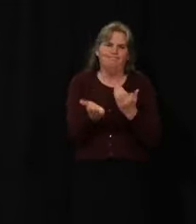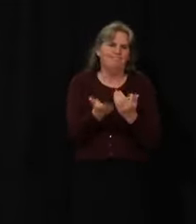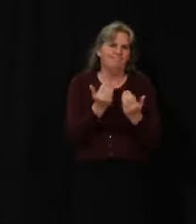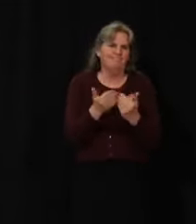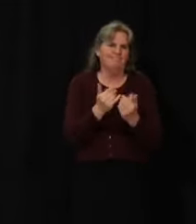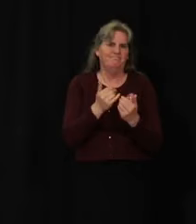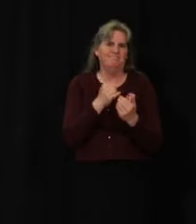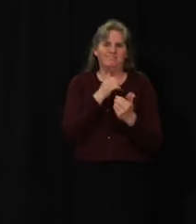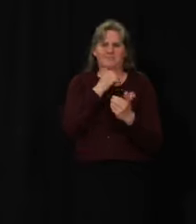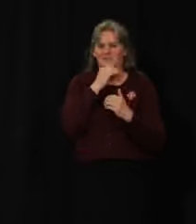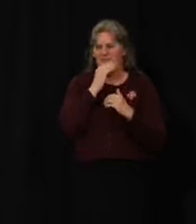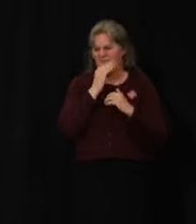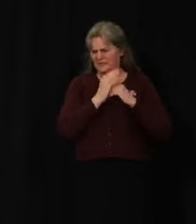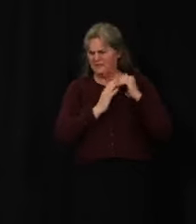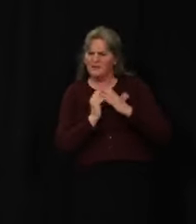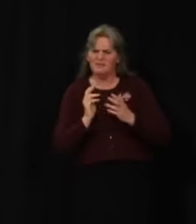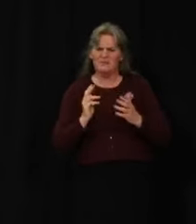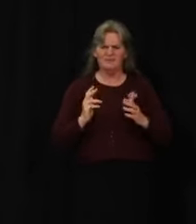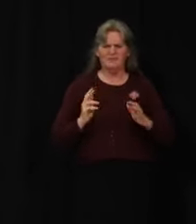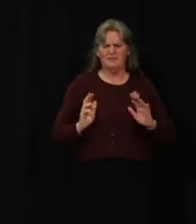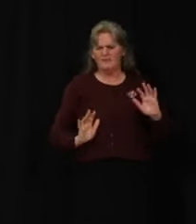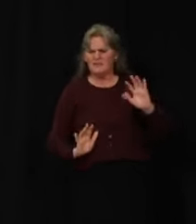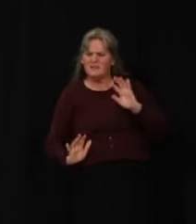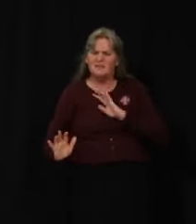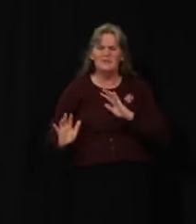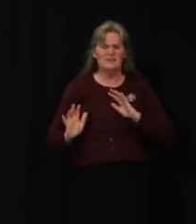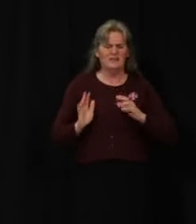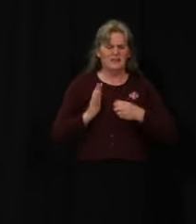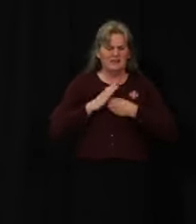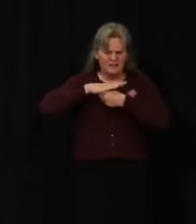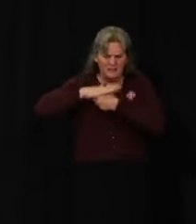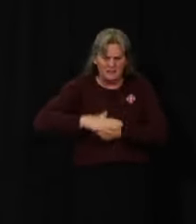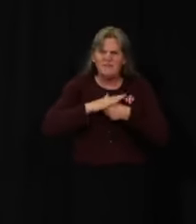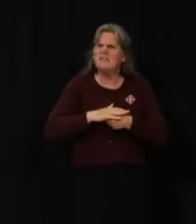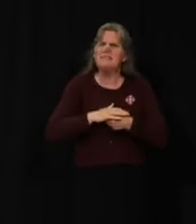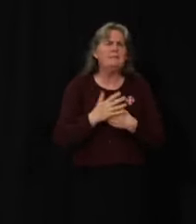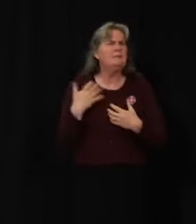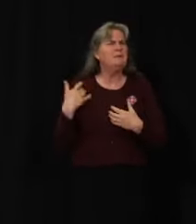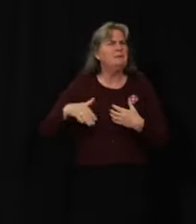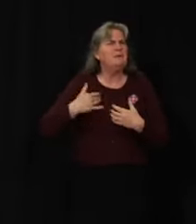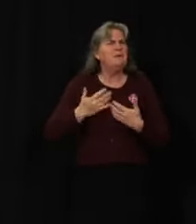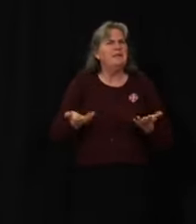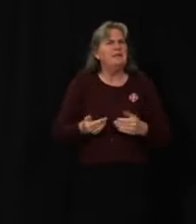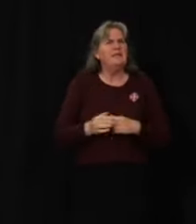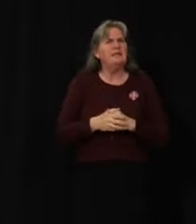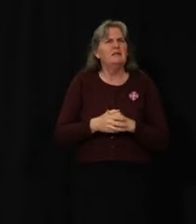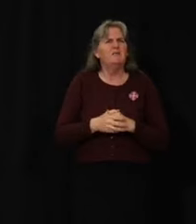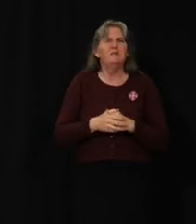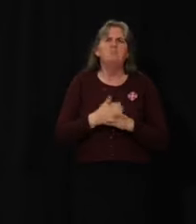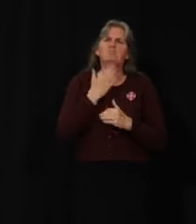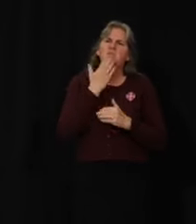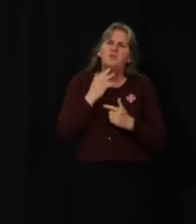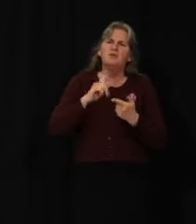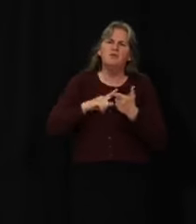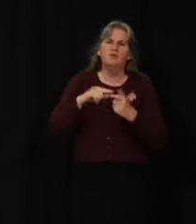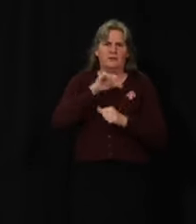It is not comfortable, and it is causing considerable stress to Yukoners. Be kind to each other, check in